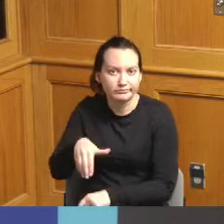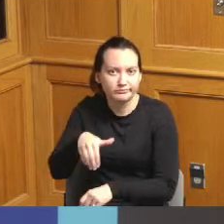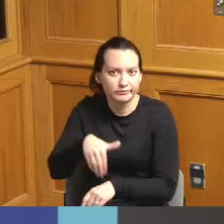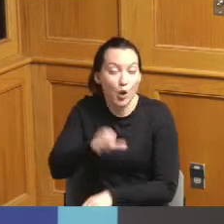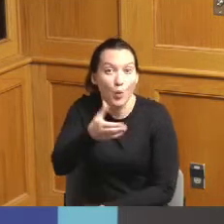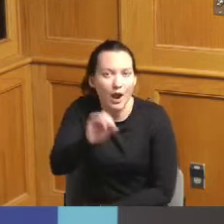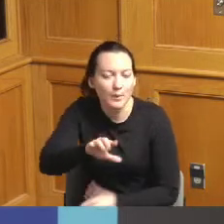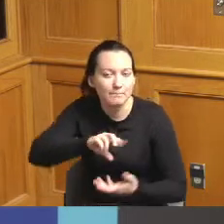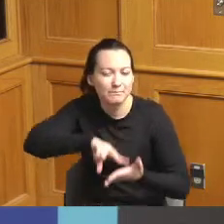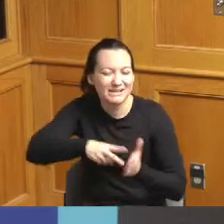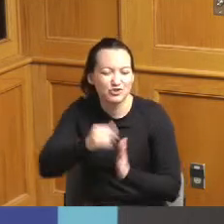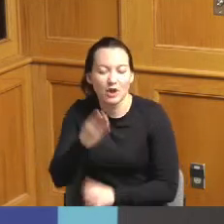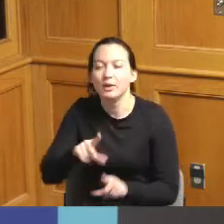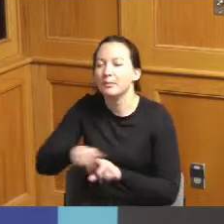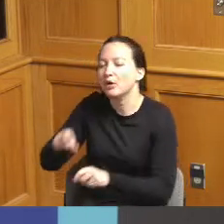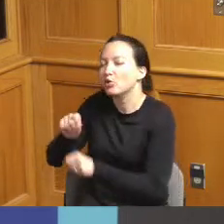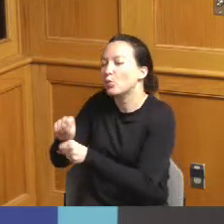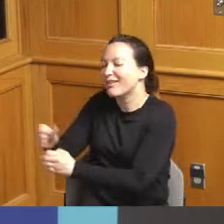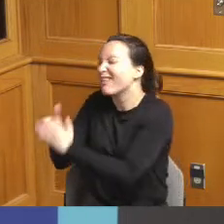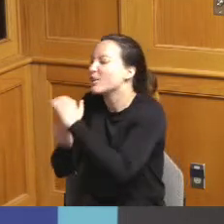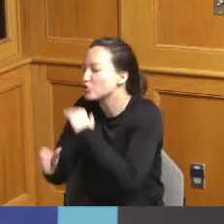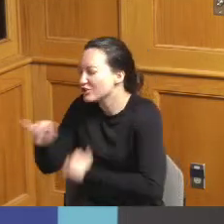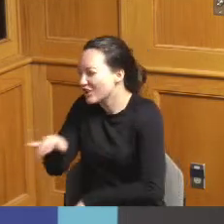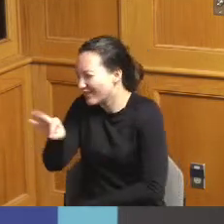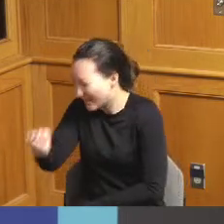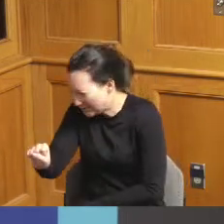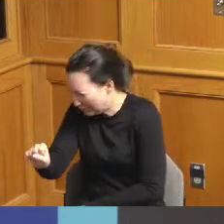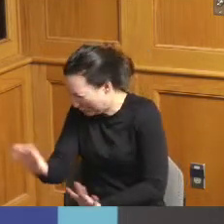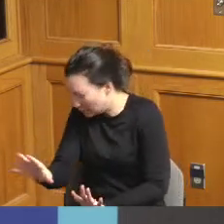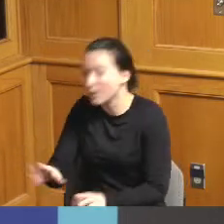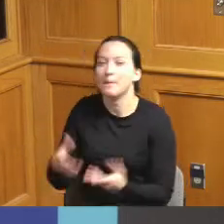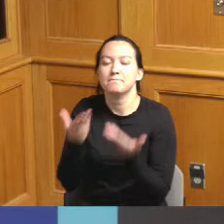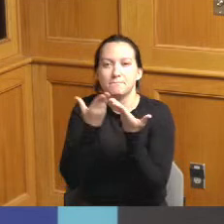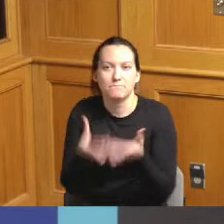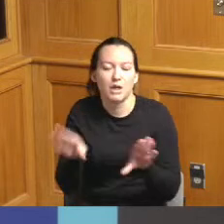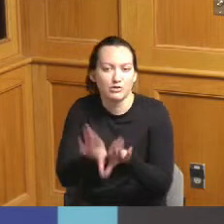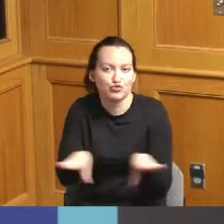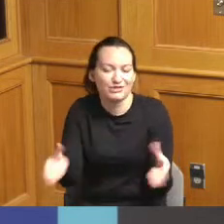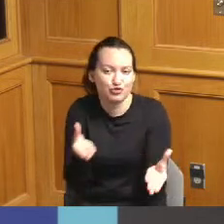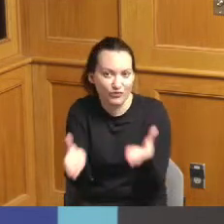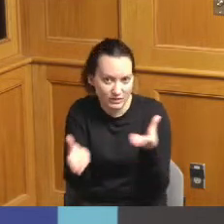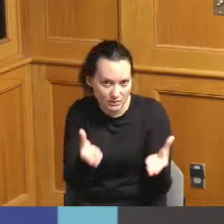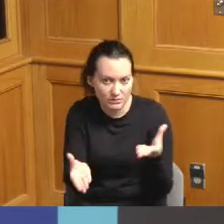they are employed by Job and Family Services and then finally public Children's Services largest